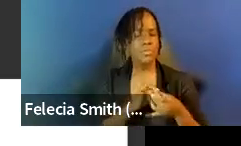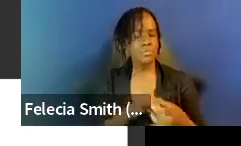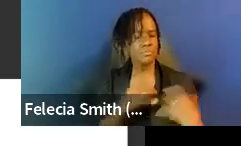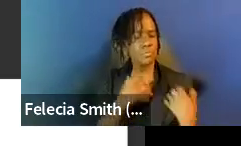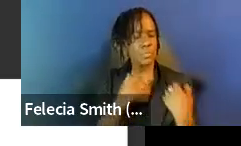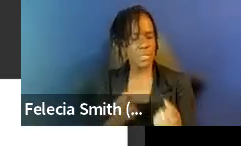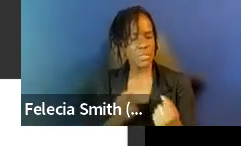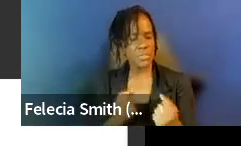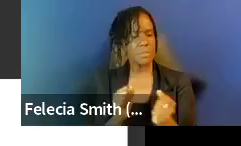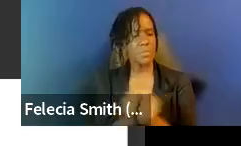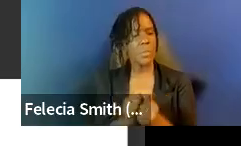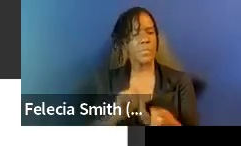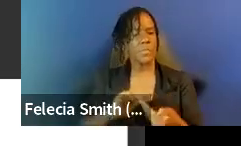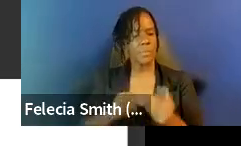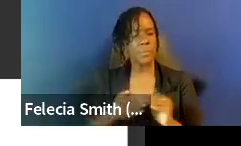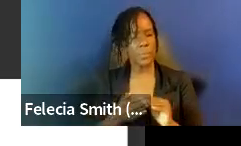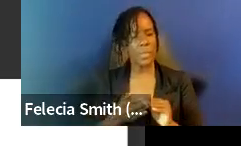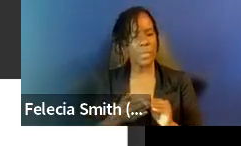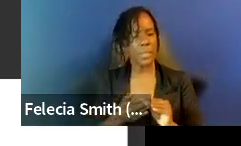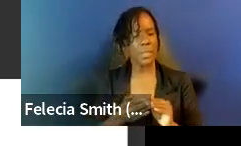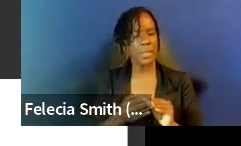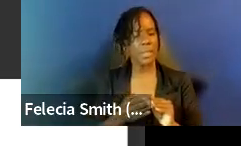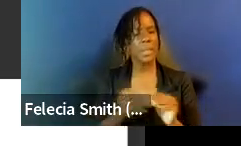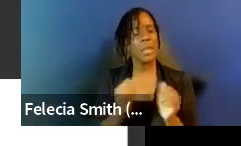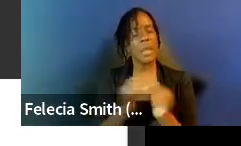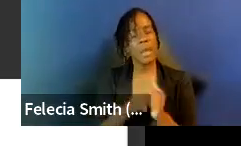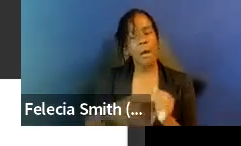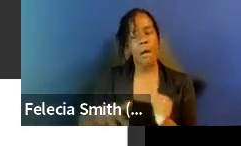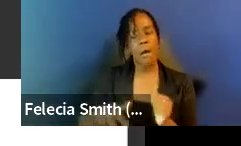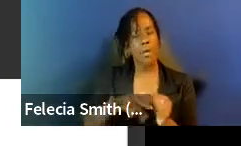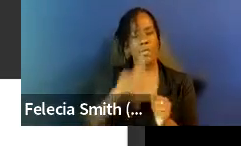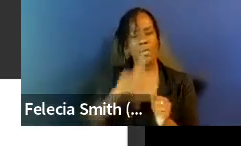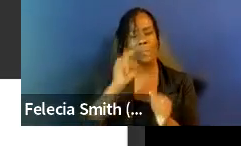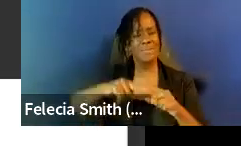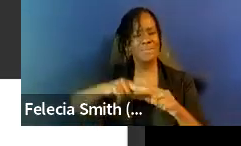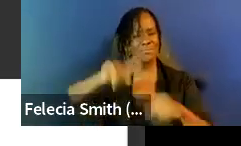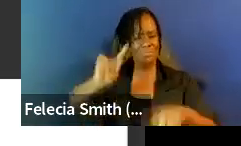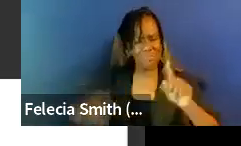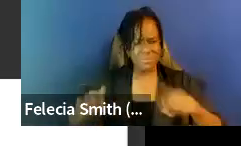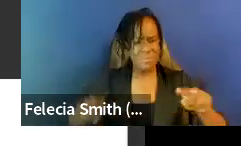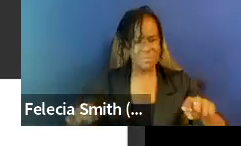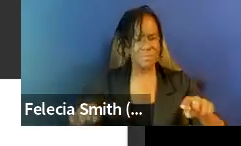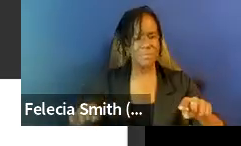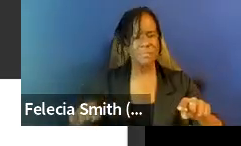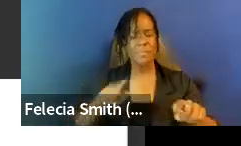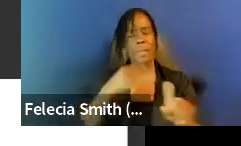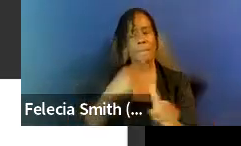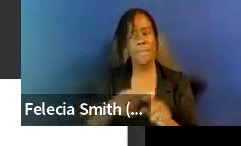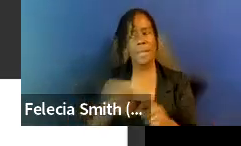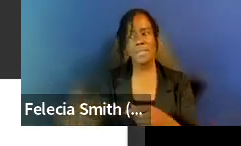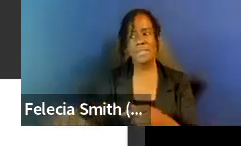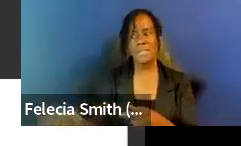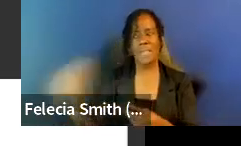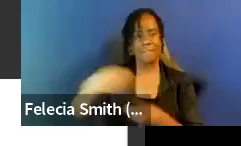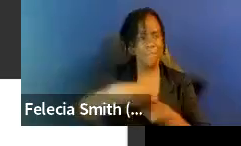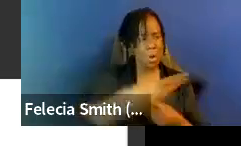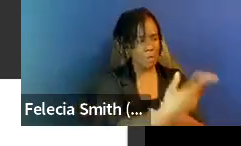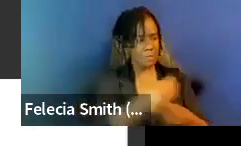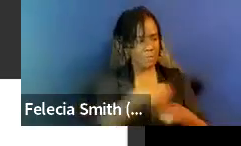is really this partnership with the community members and nothing about us without us. The importance of developing